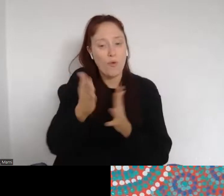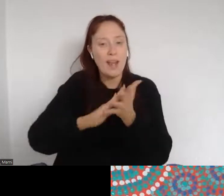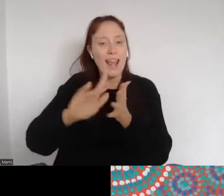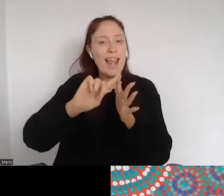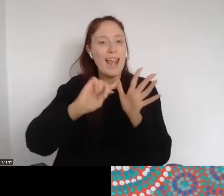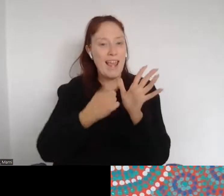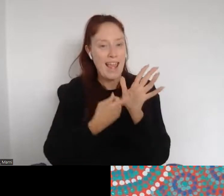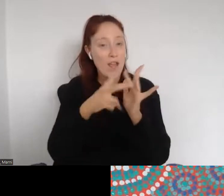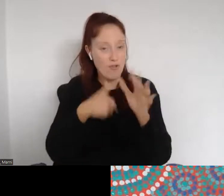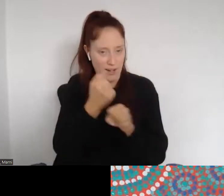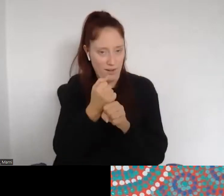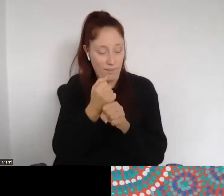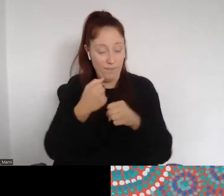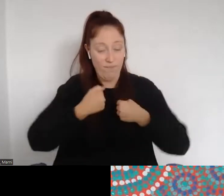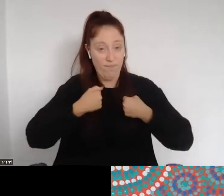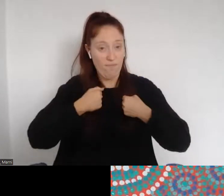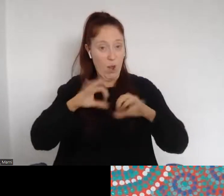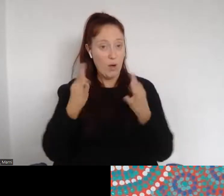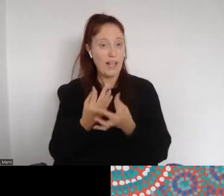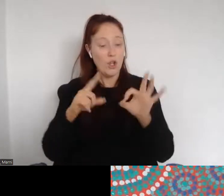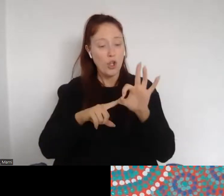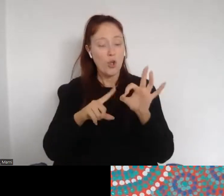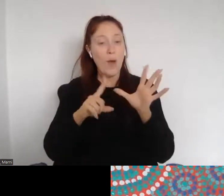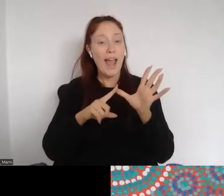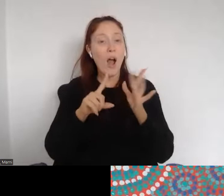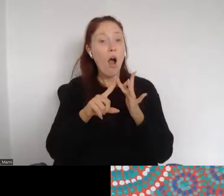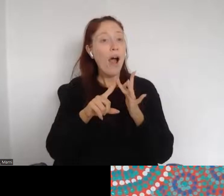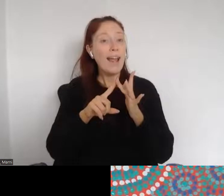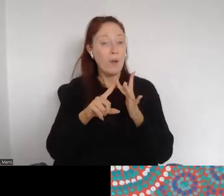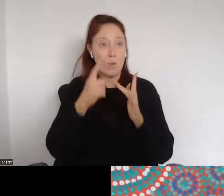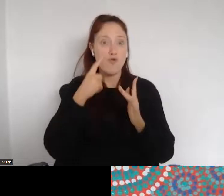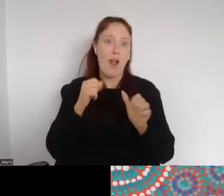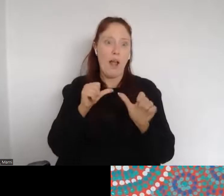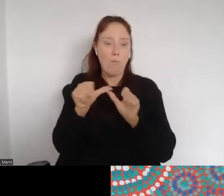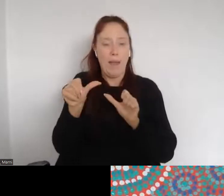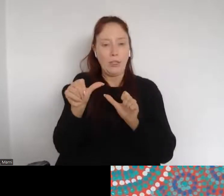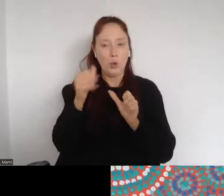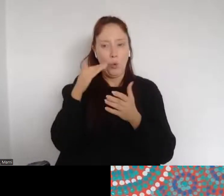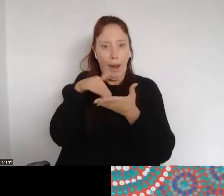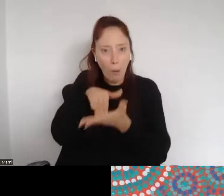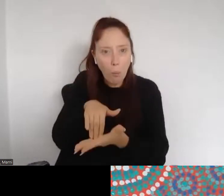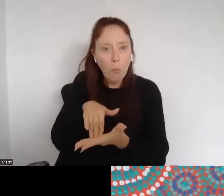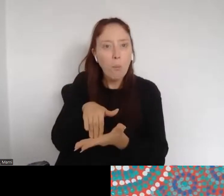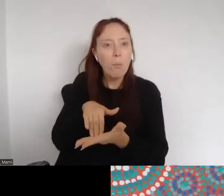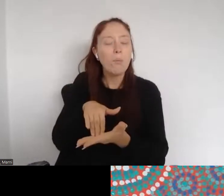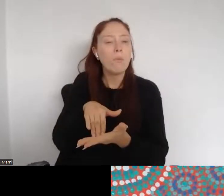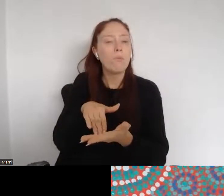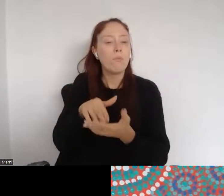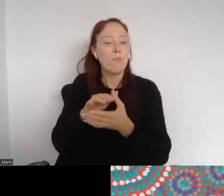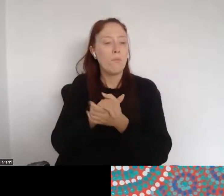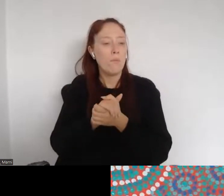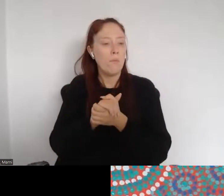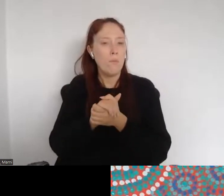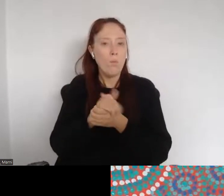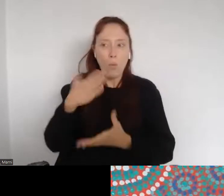work that QAI does and where we can, and it's really important that everyone understands the